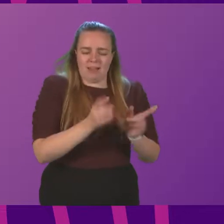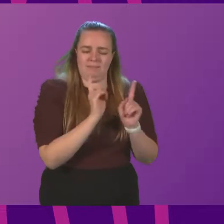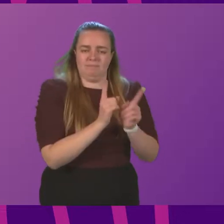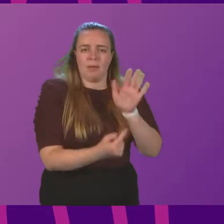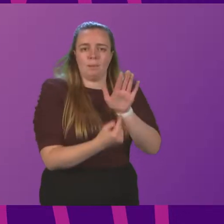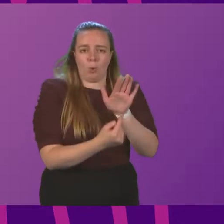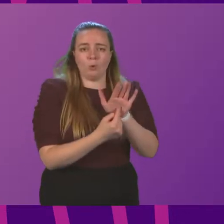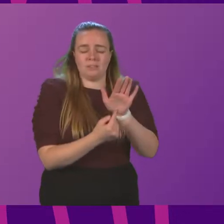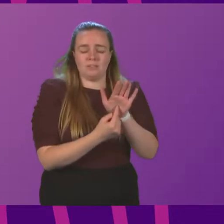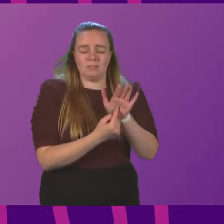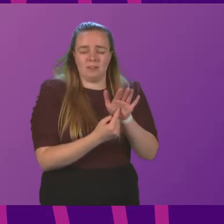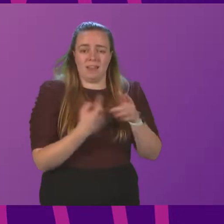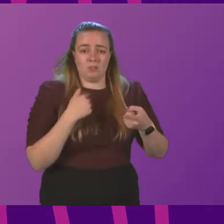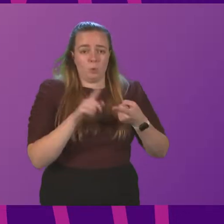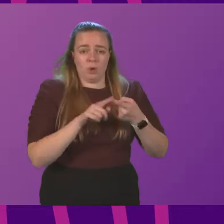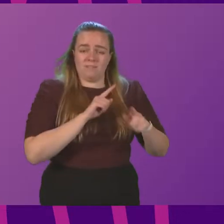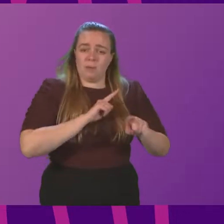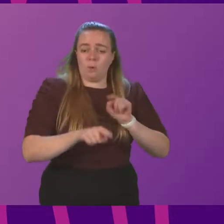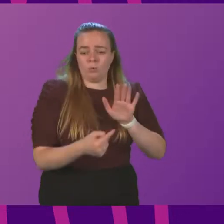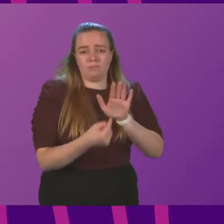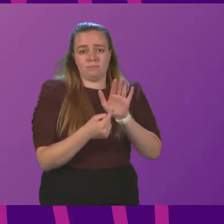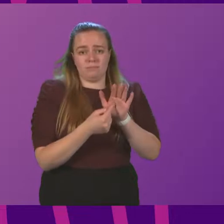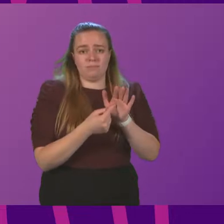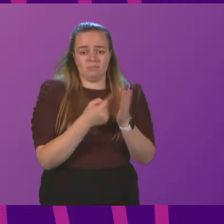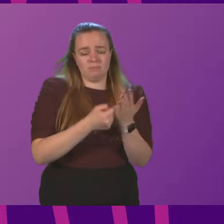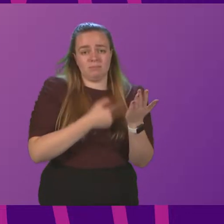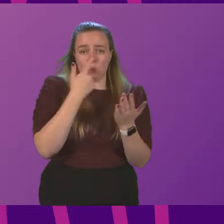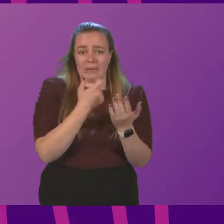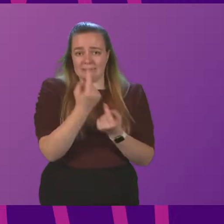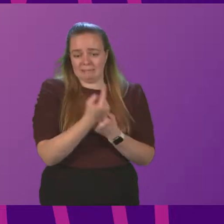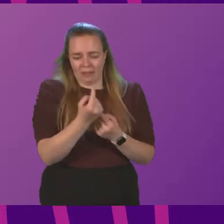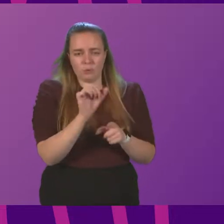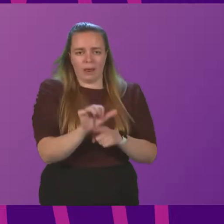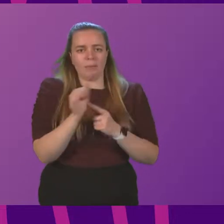of the most significant measures that we can take as individuals to help us to control transmission